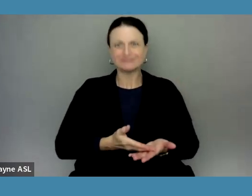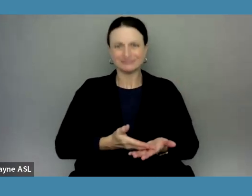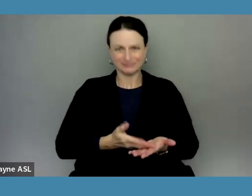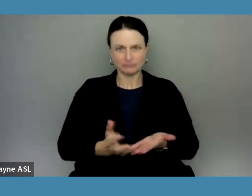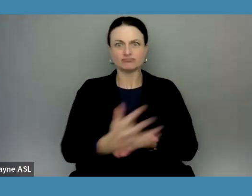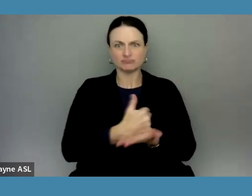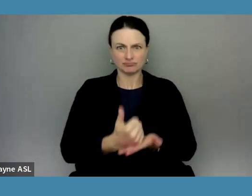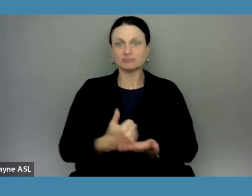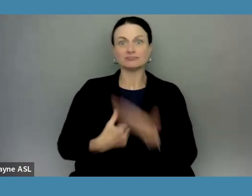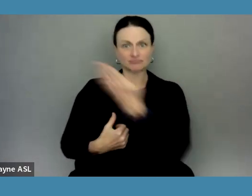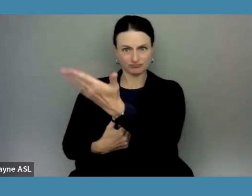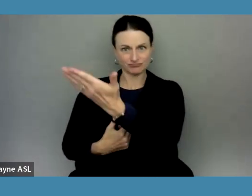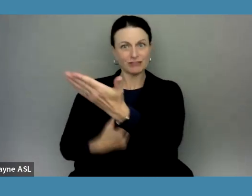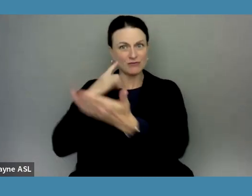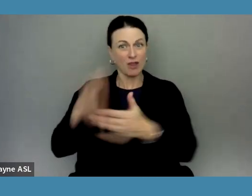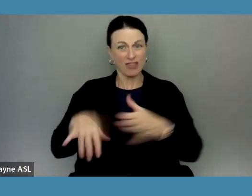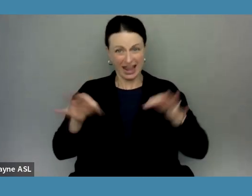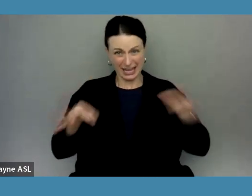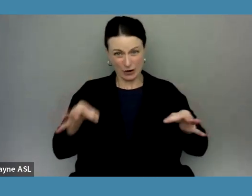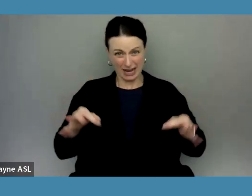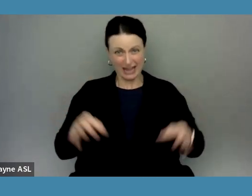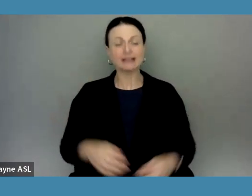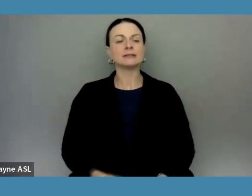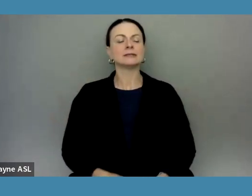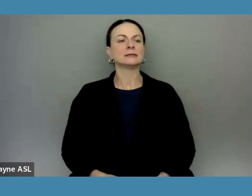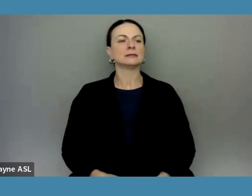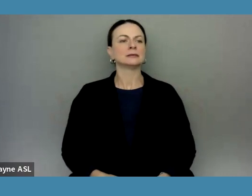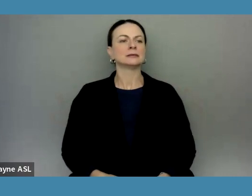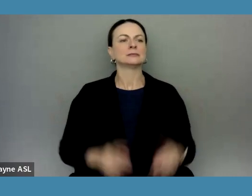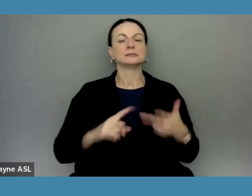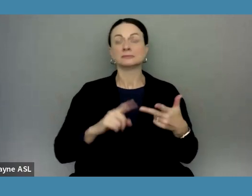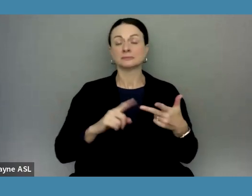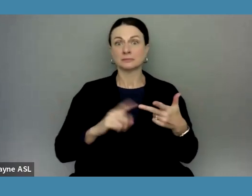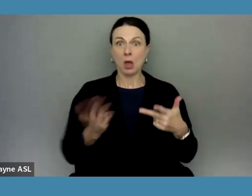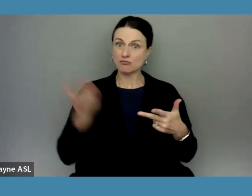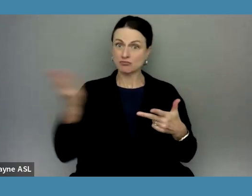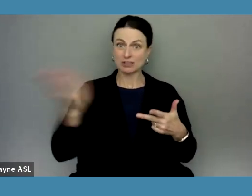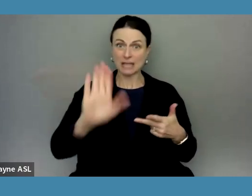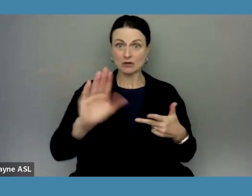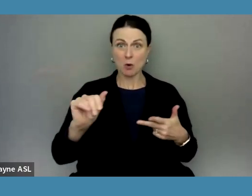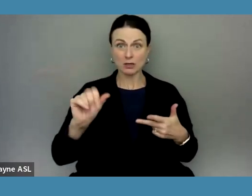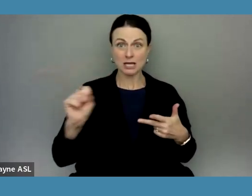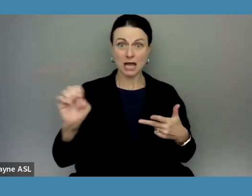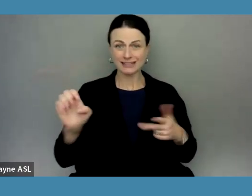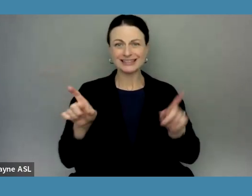to do in a fair hearing if you have a fair hearing pending, how to present your case as a pro se litigant,